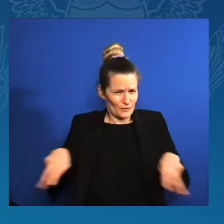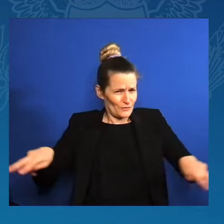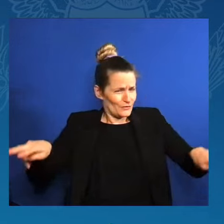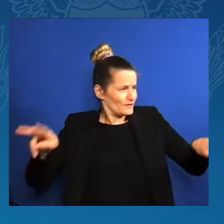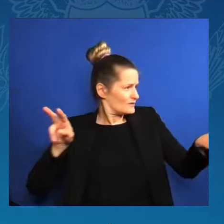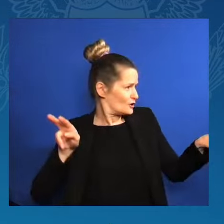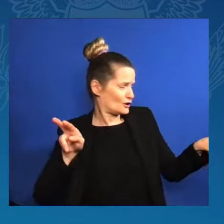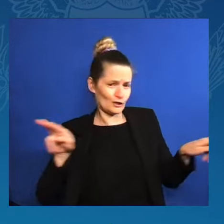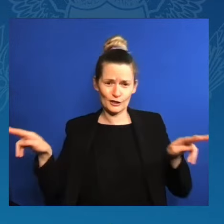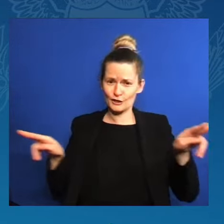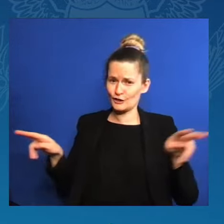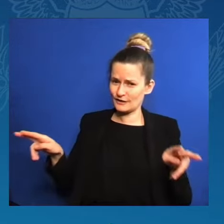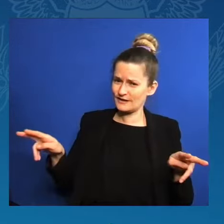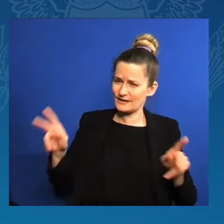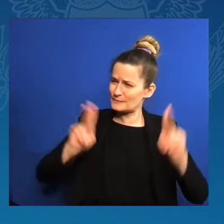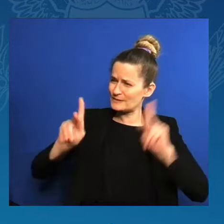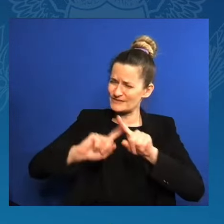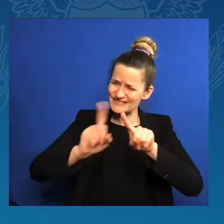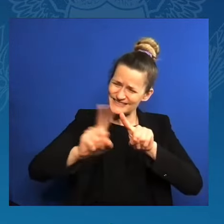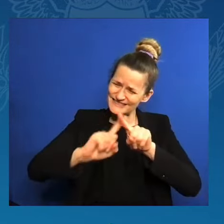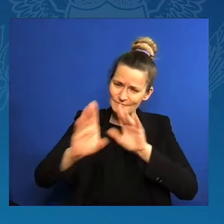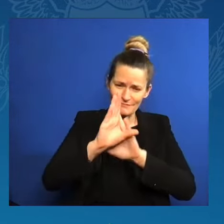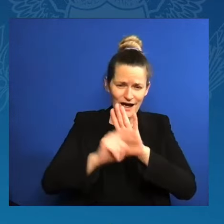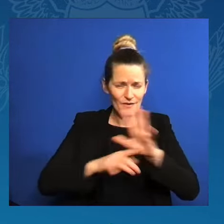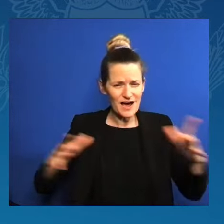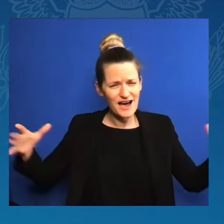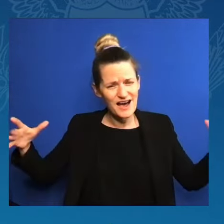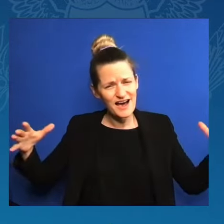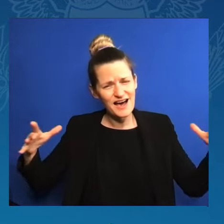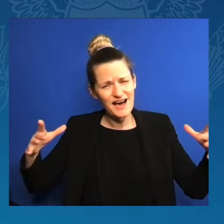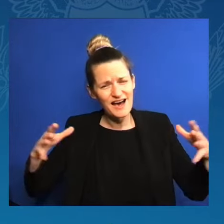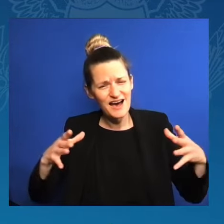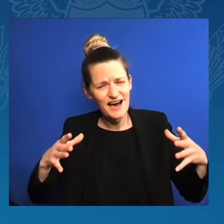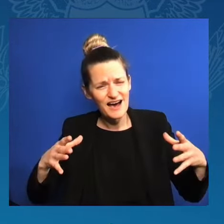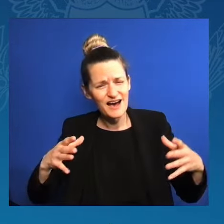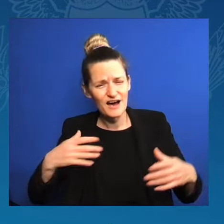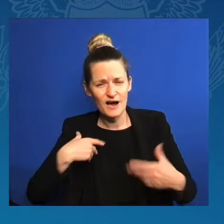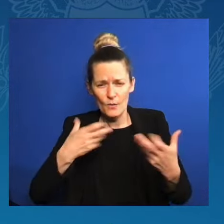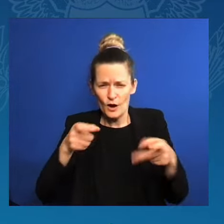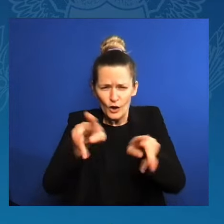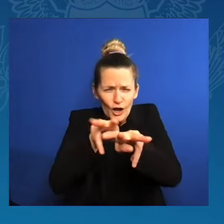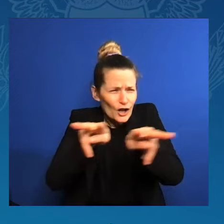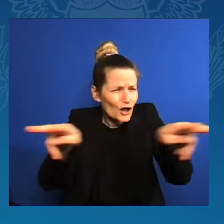People of every background, every age, from everywhere,